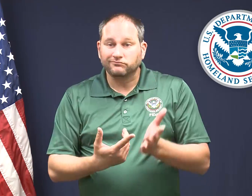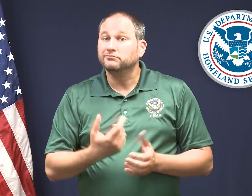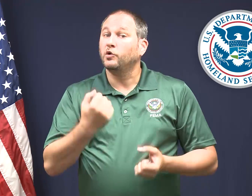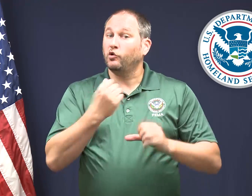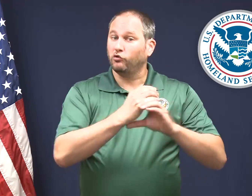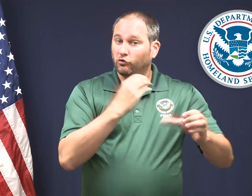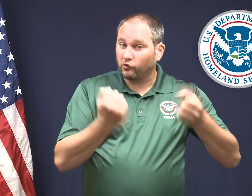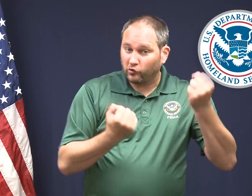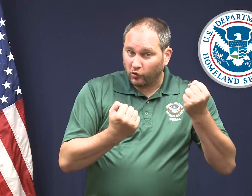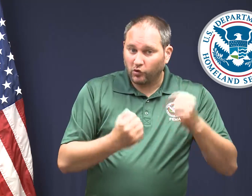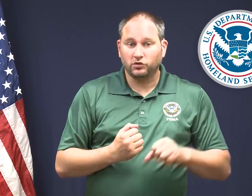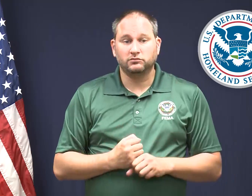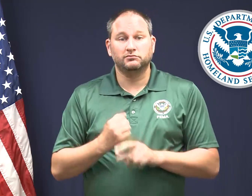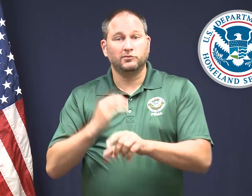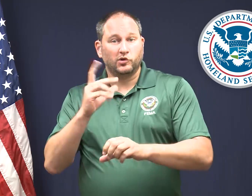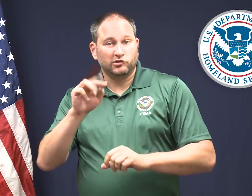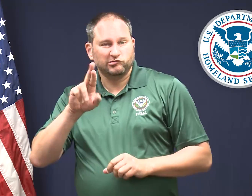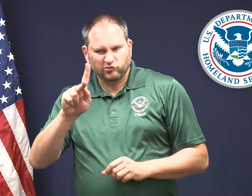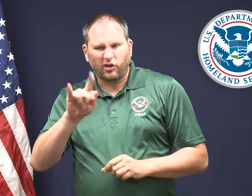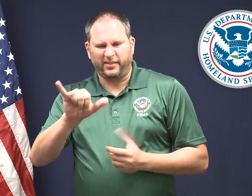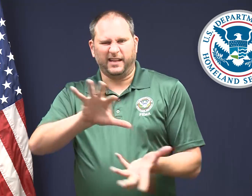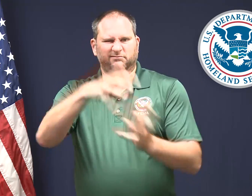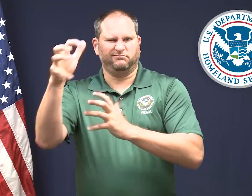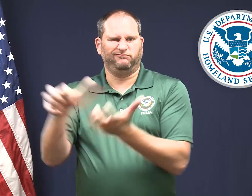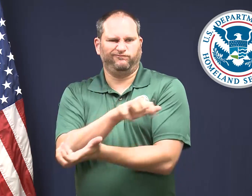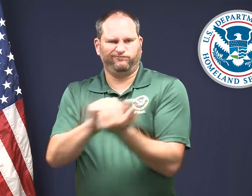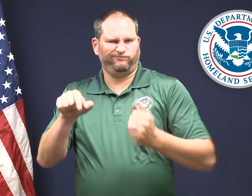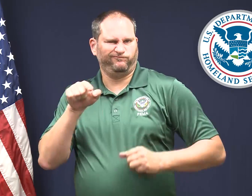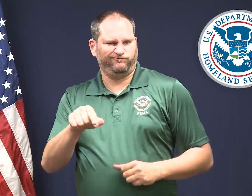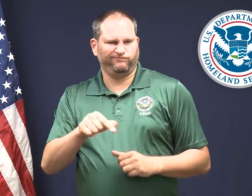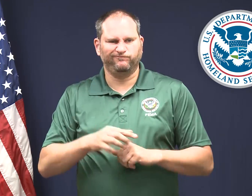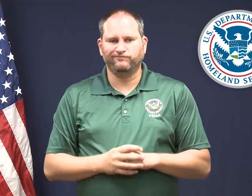personal property – including automobiles – damaged or destroyed in the disaster.